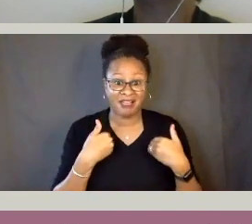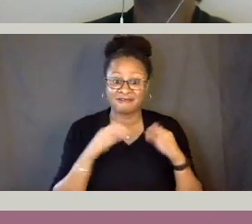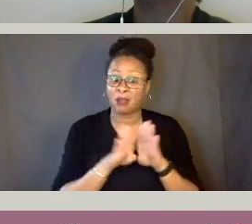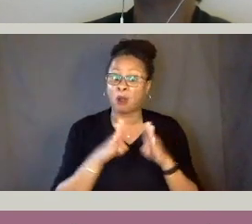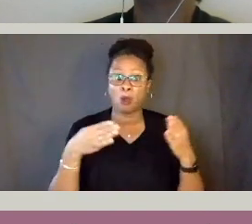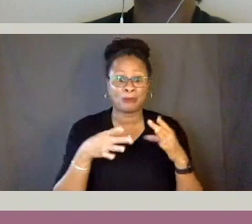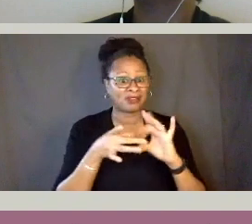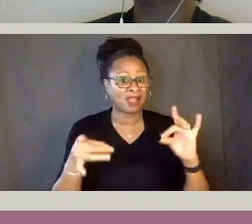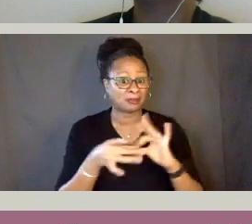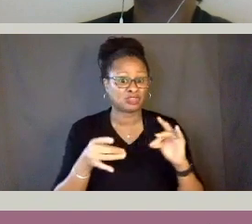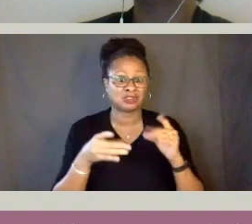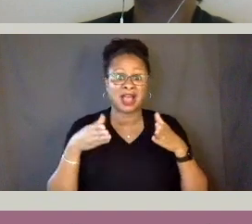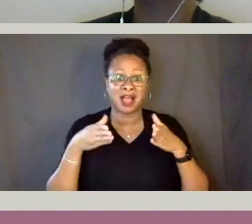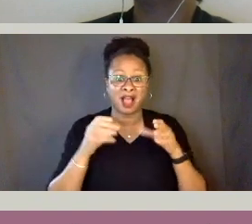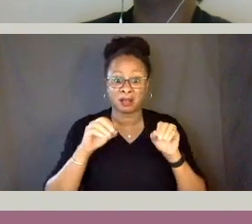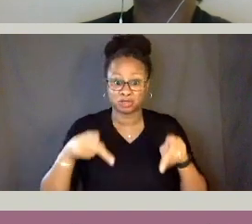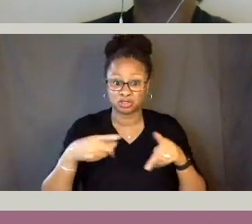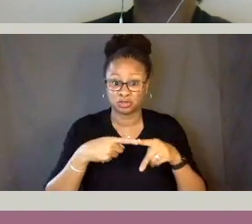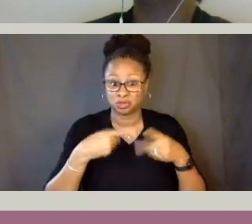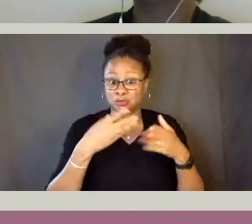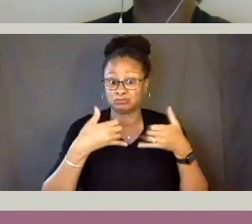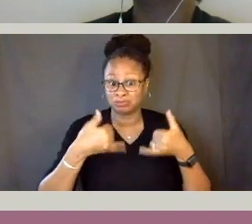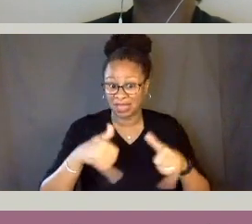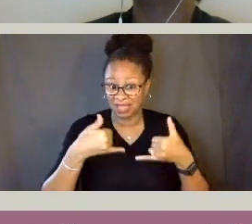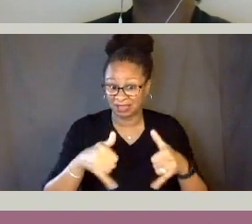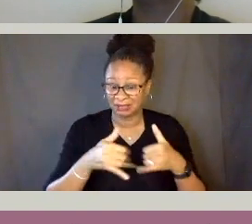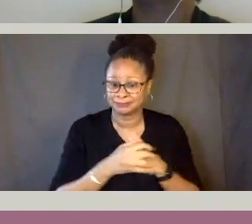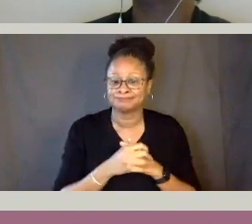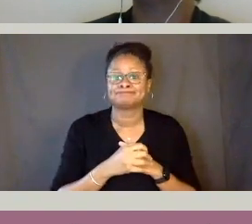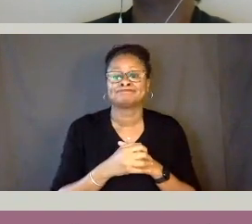And we did not have an open captioned version to play.